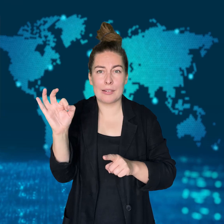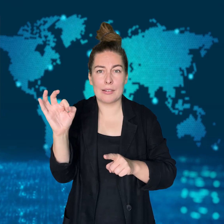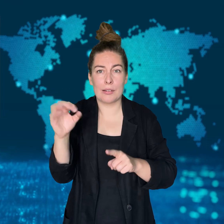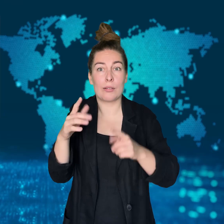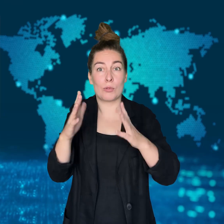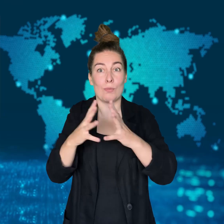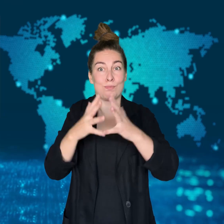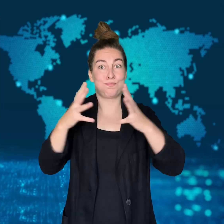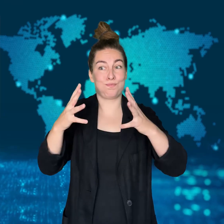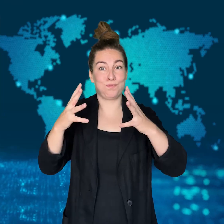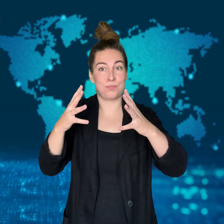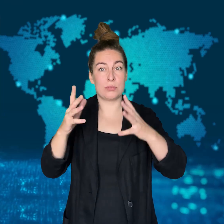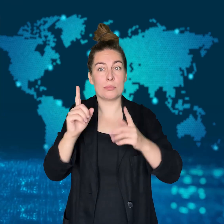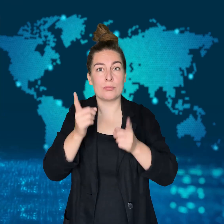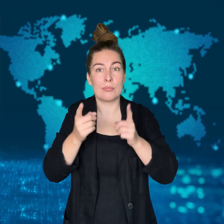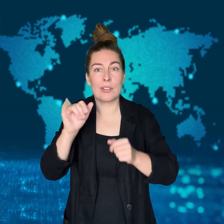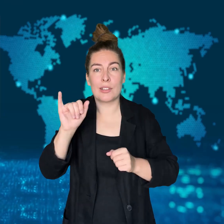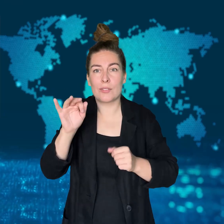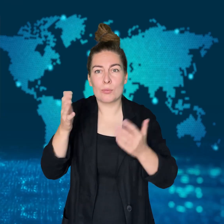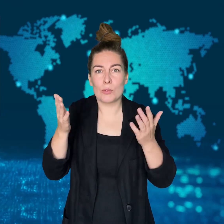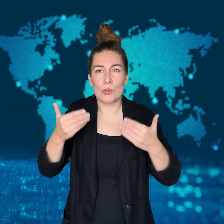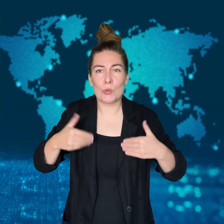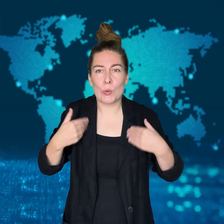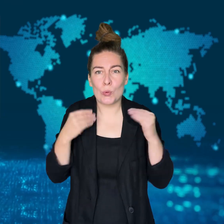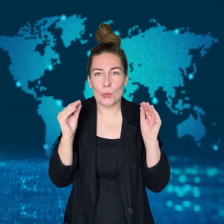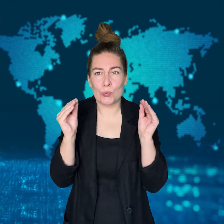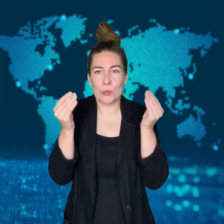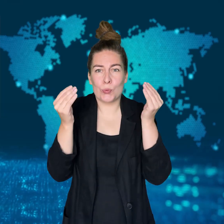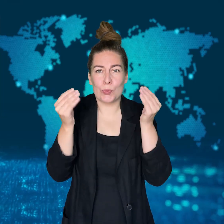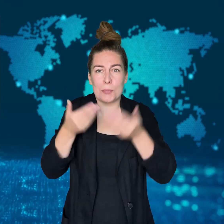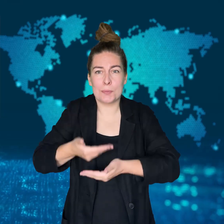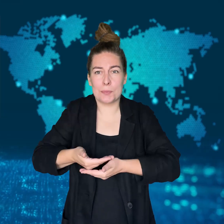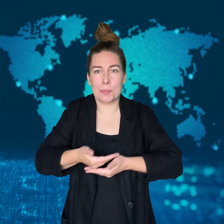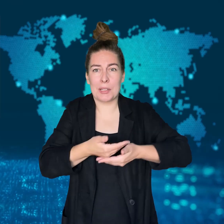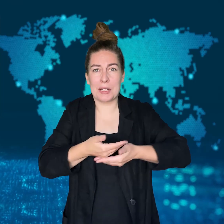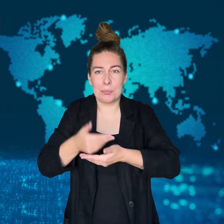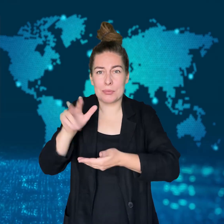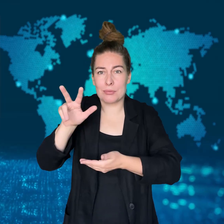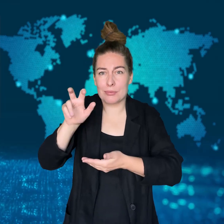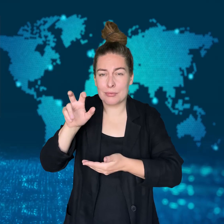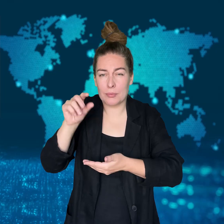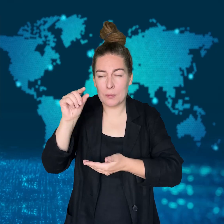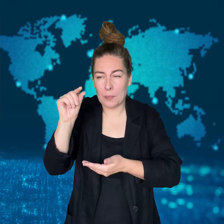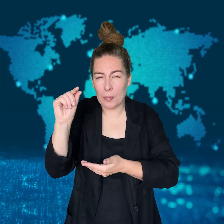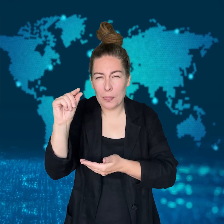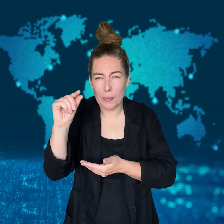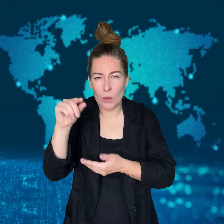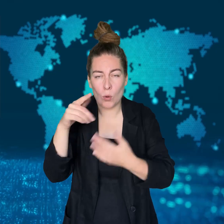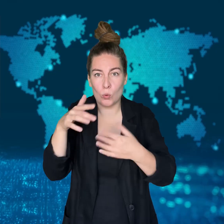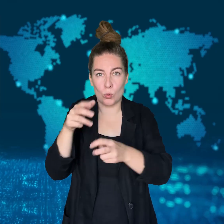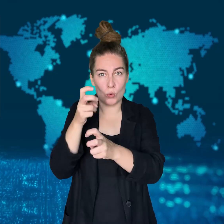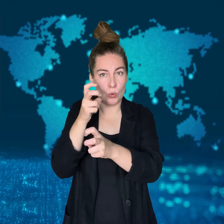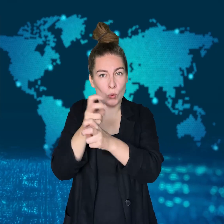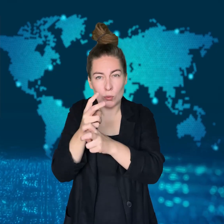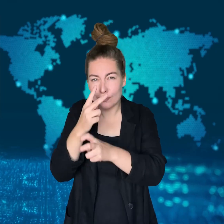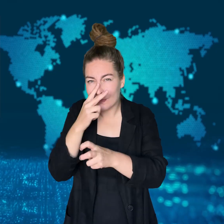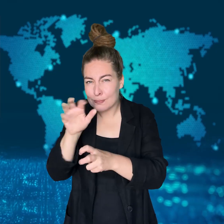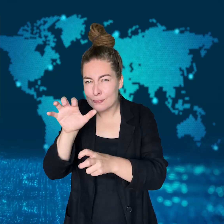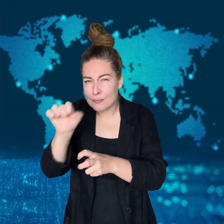when they are full grown.